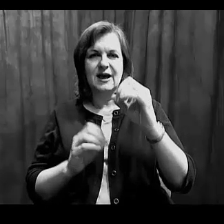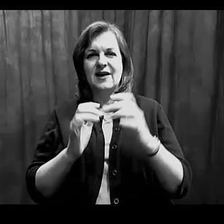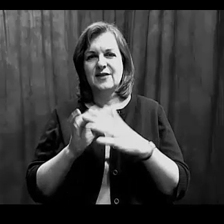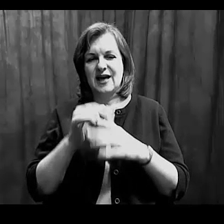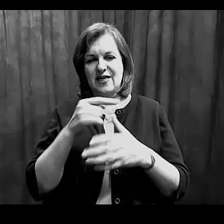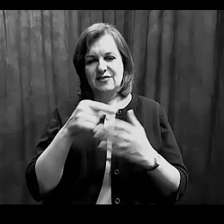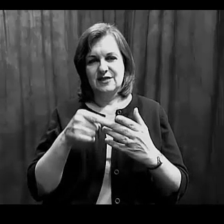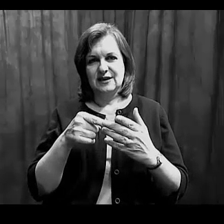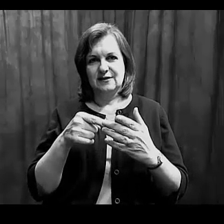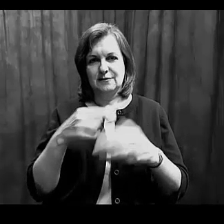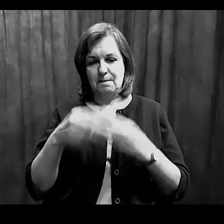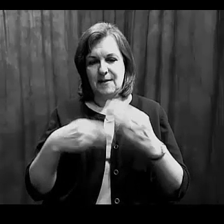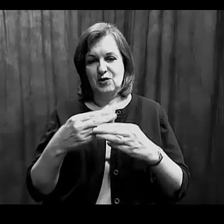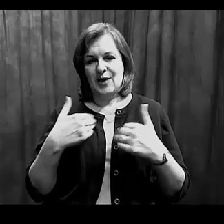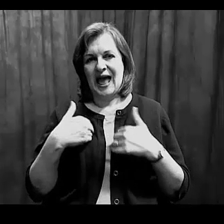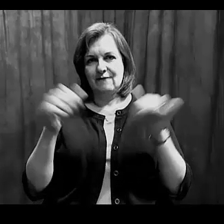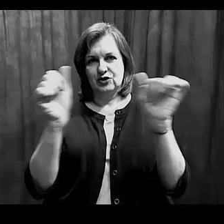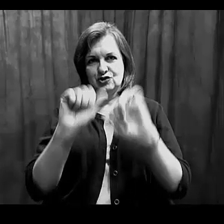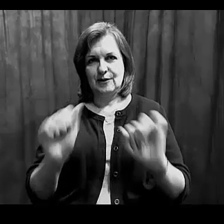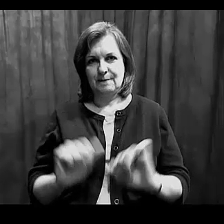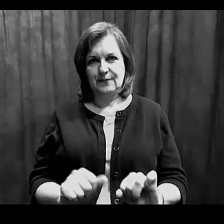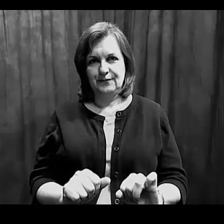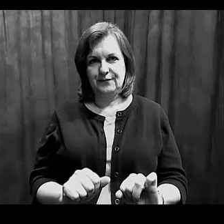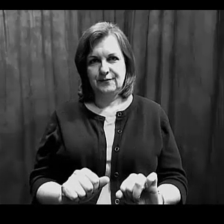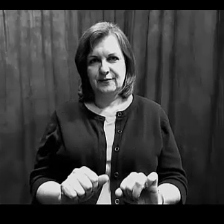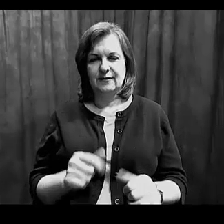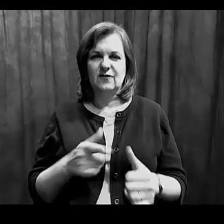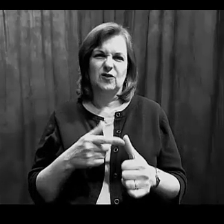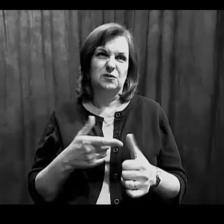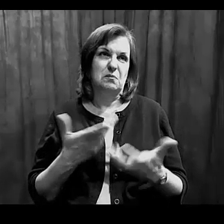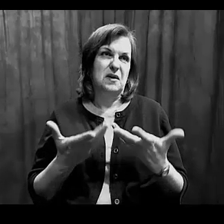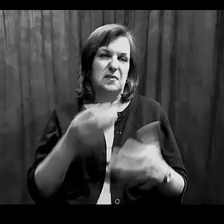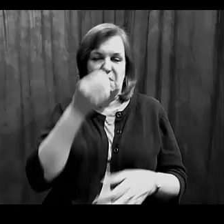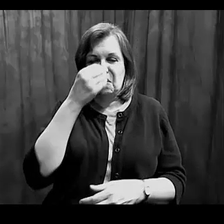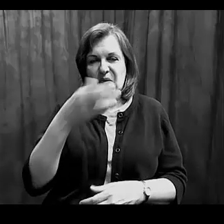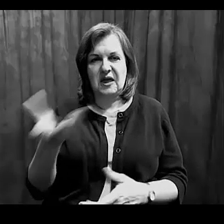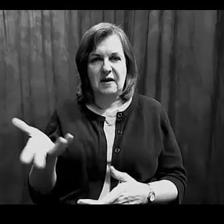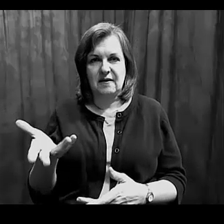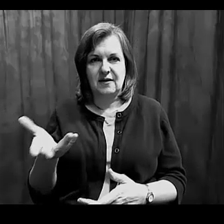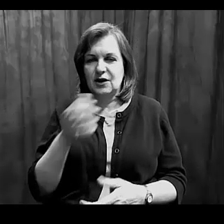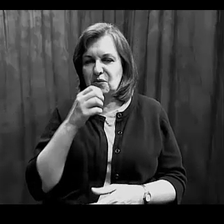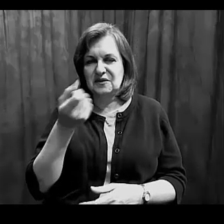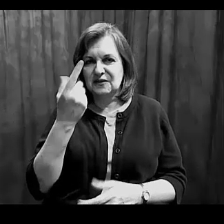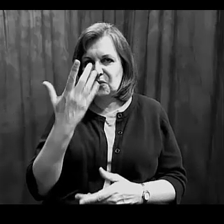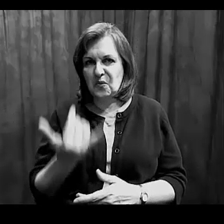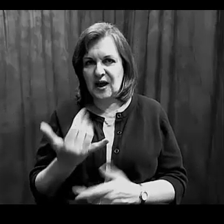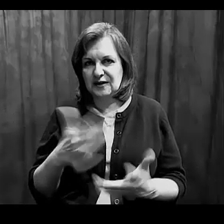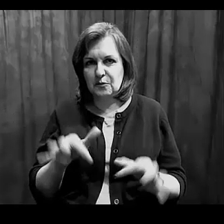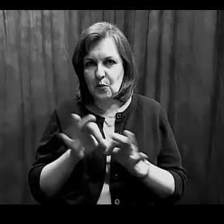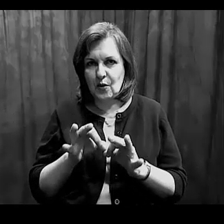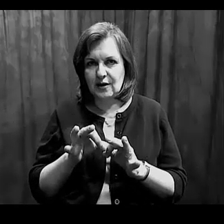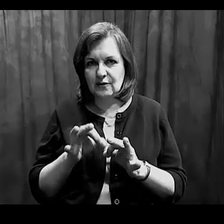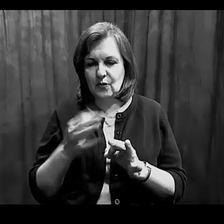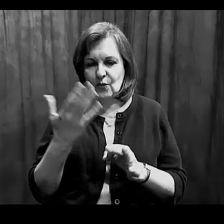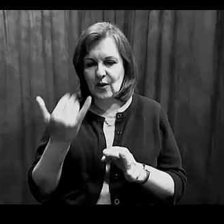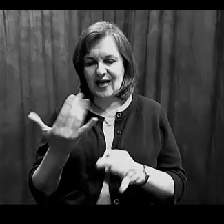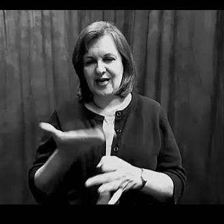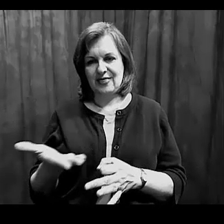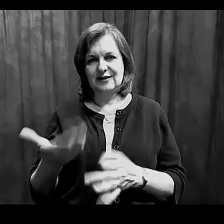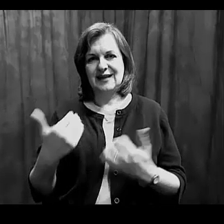like in these ball and stick and space filling models that these things actually have shape now you may not care you may not